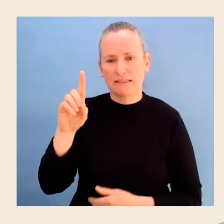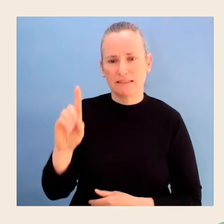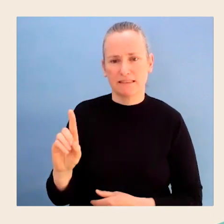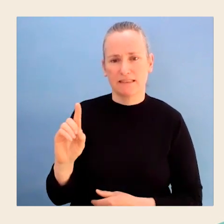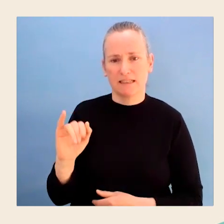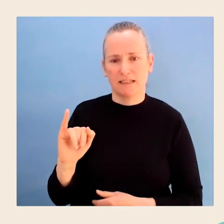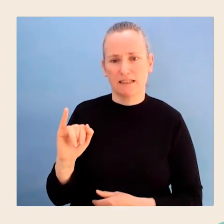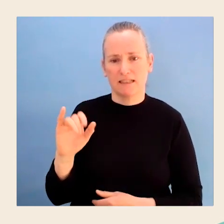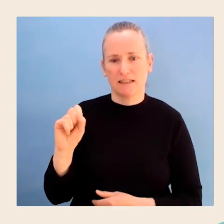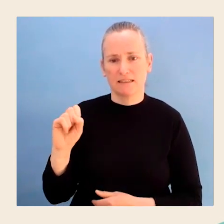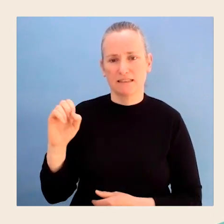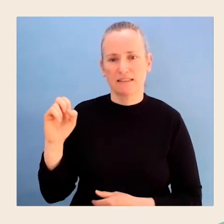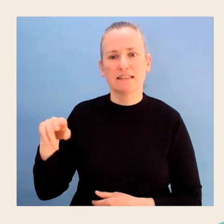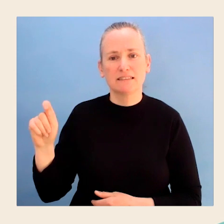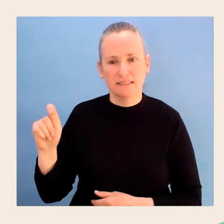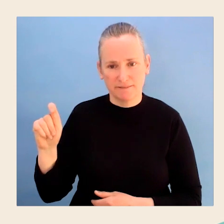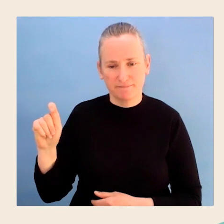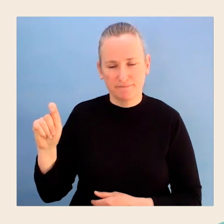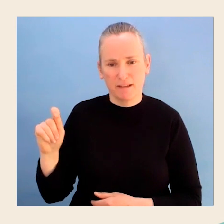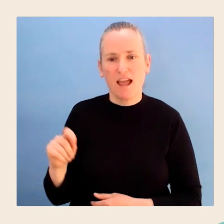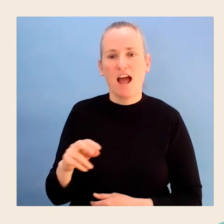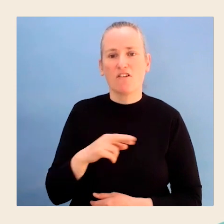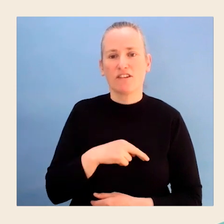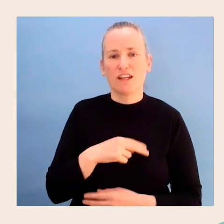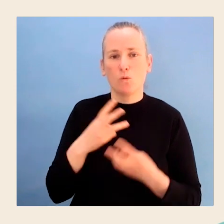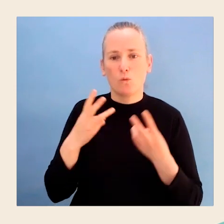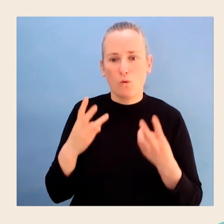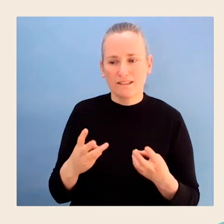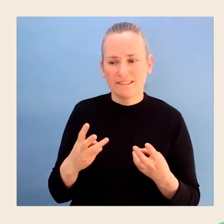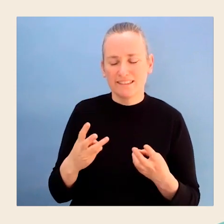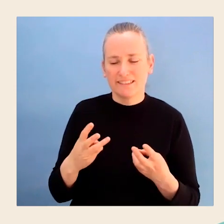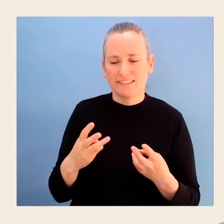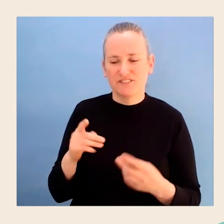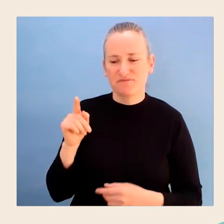And I really wanted the chance for Alice